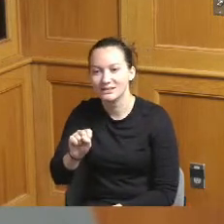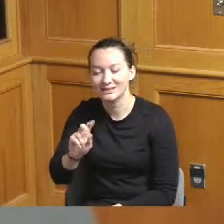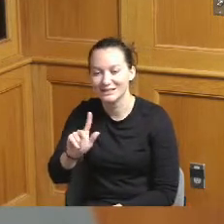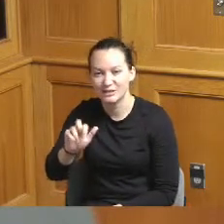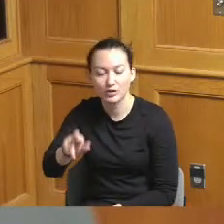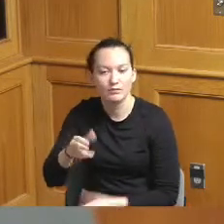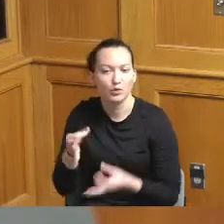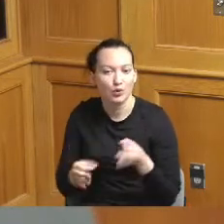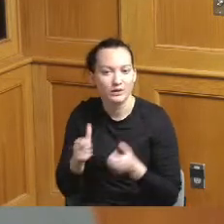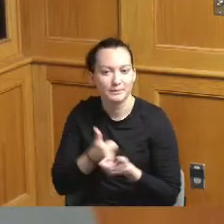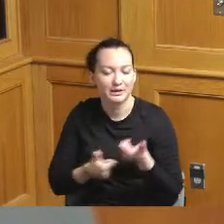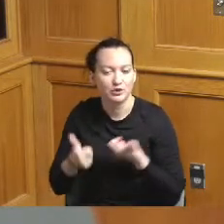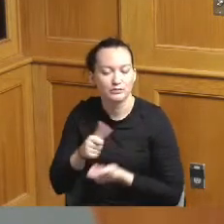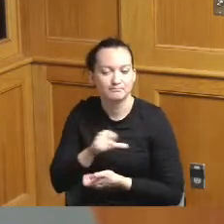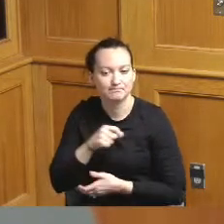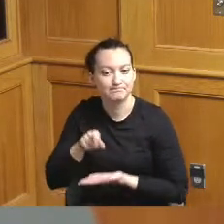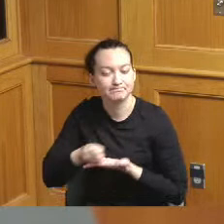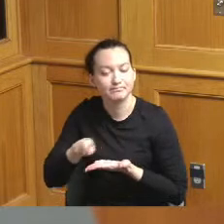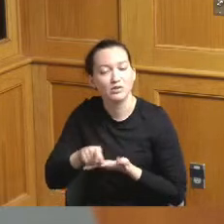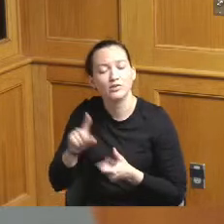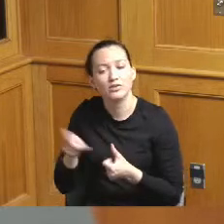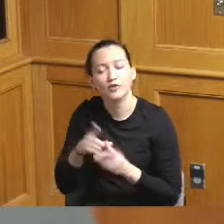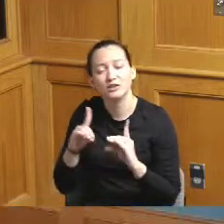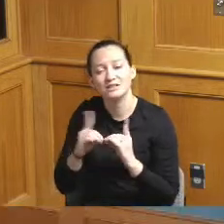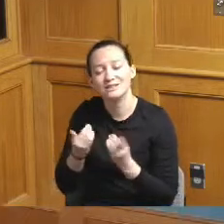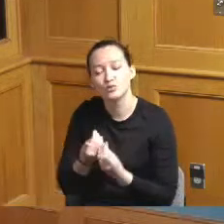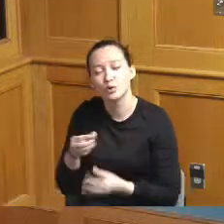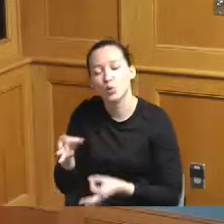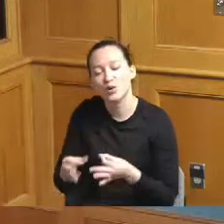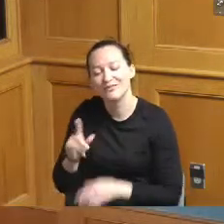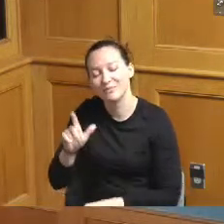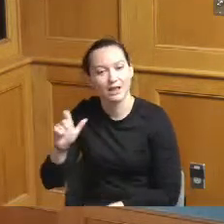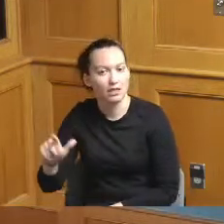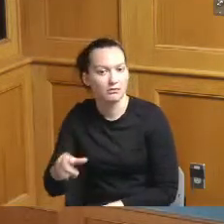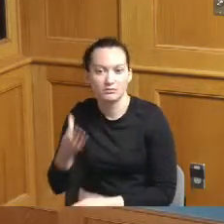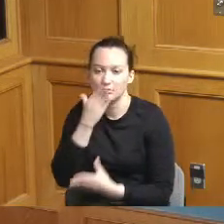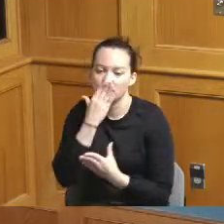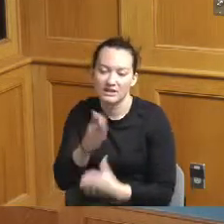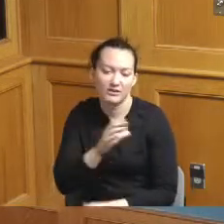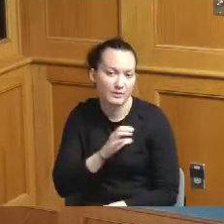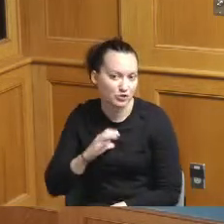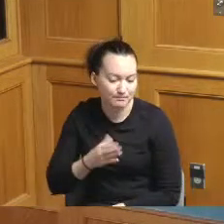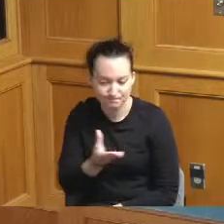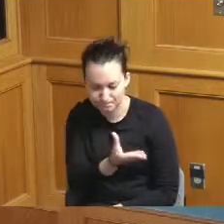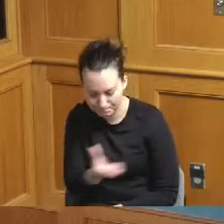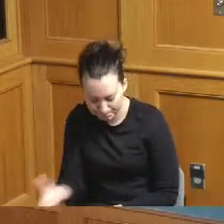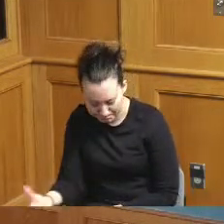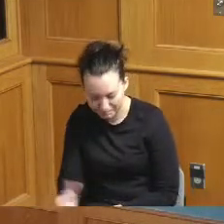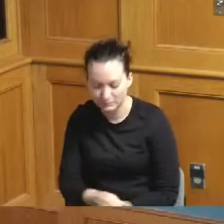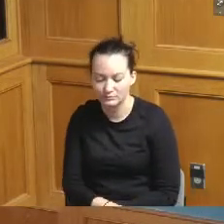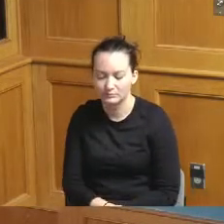for the First District Court of Appeals I want to first thank the Commissioners Administrator